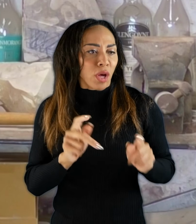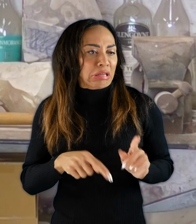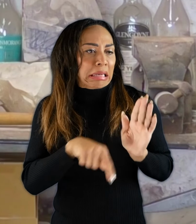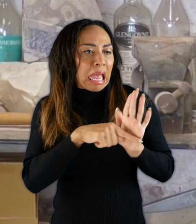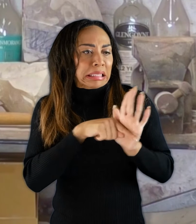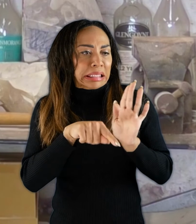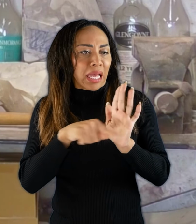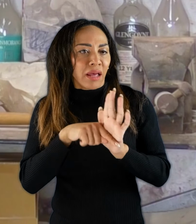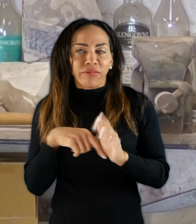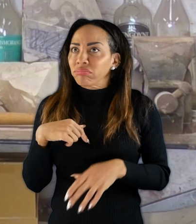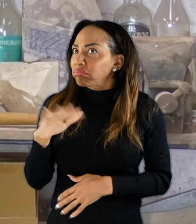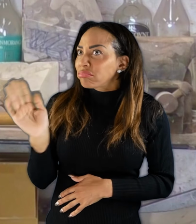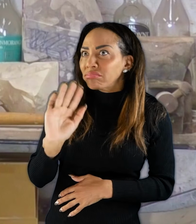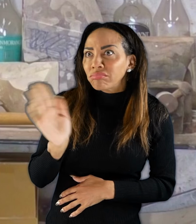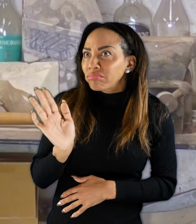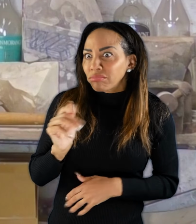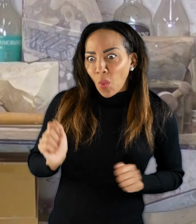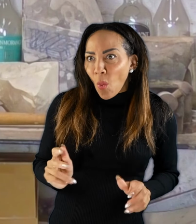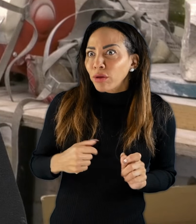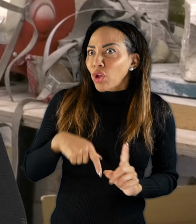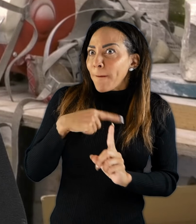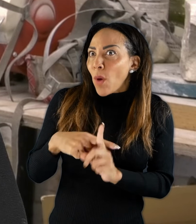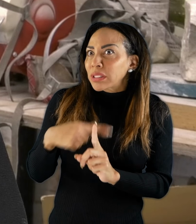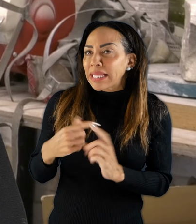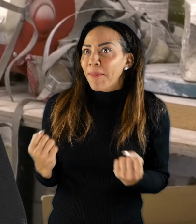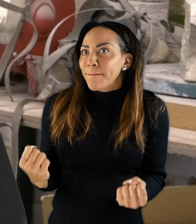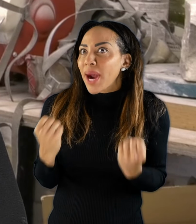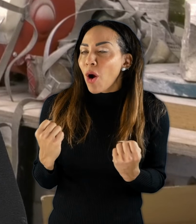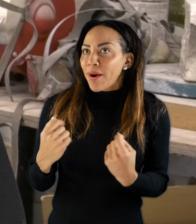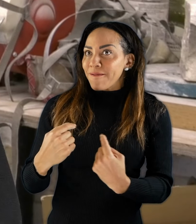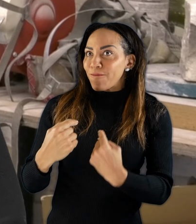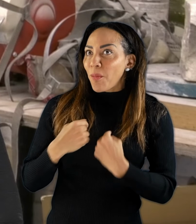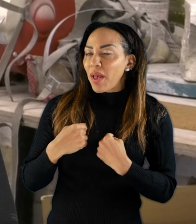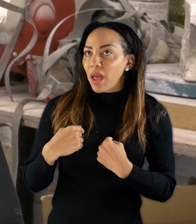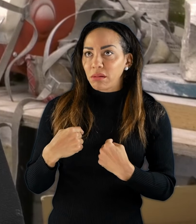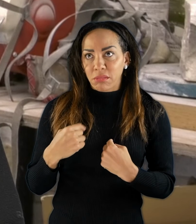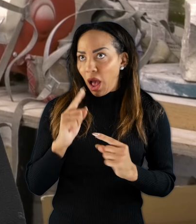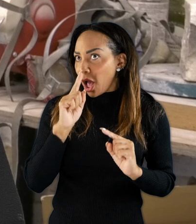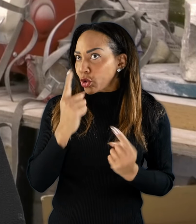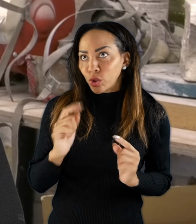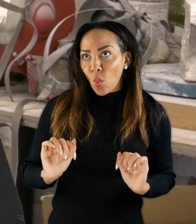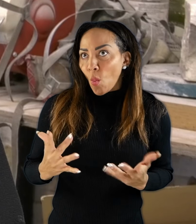where I see it in a really positive and empowering way. I couldn't go half the places I go without a